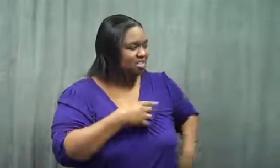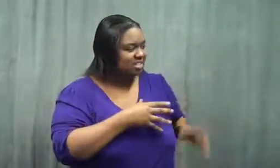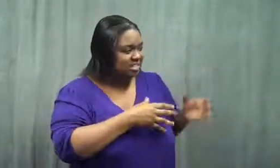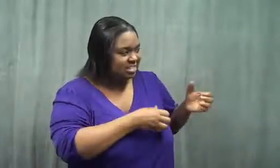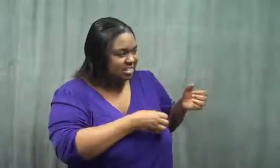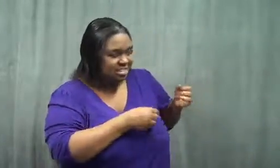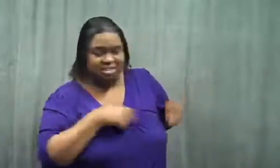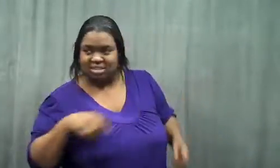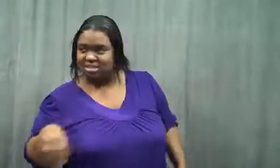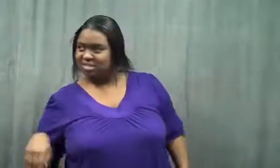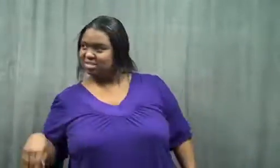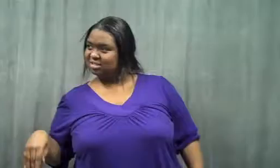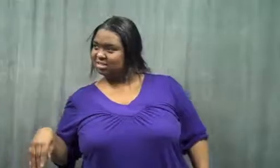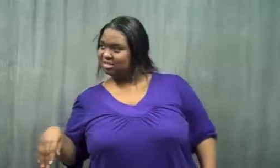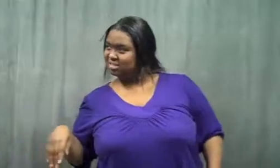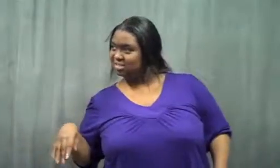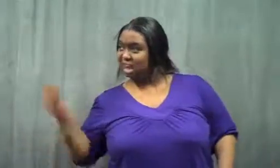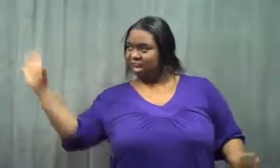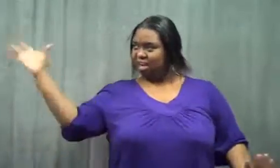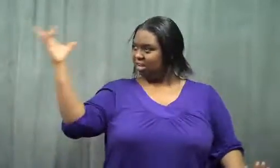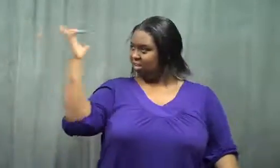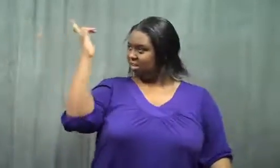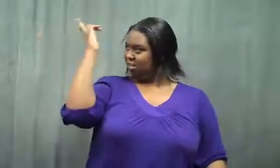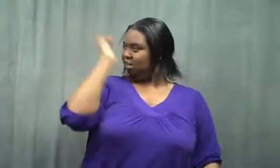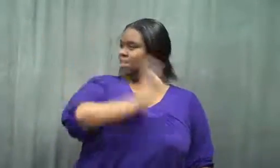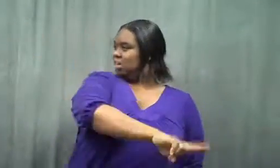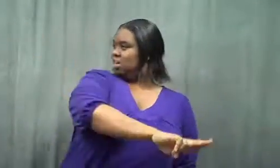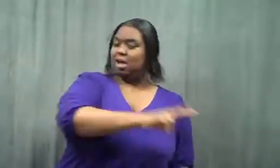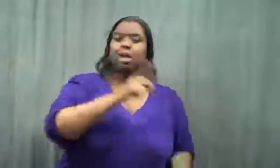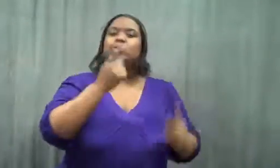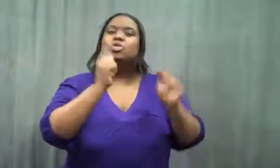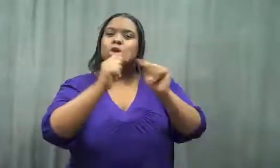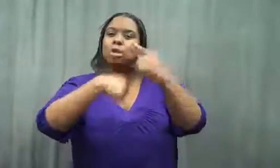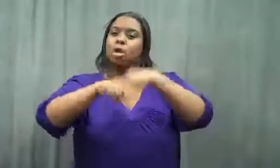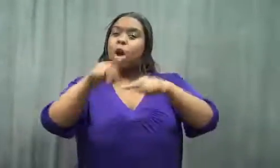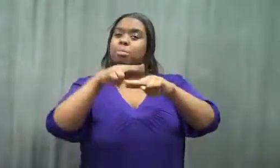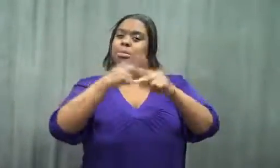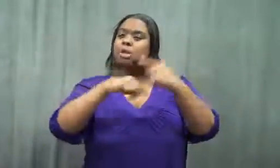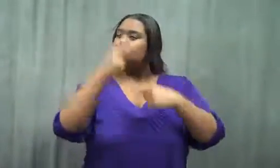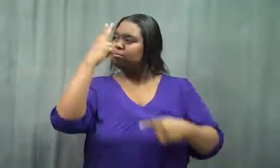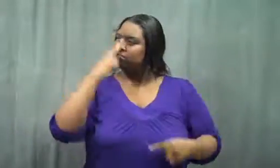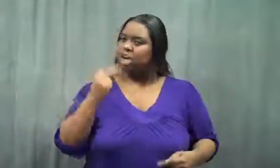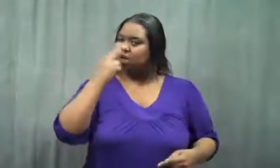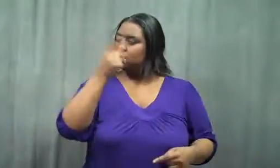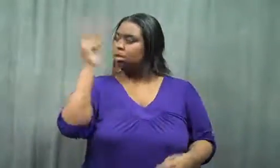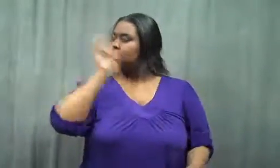I pulled her along, and she tried to sign, "That was funny!"